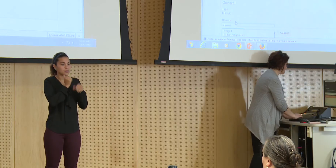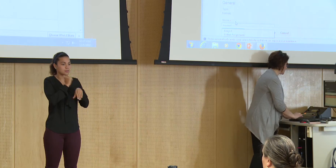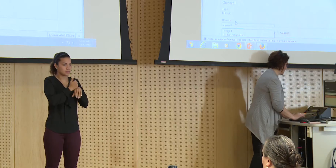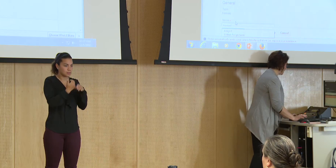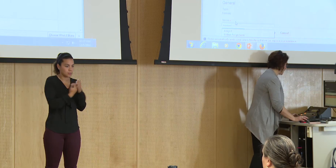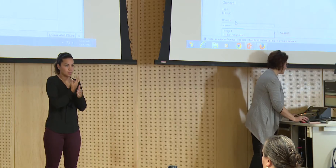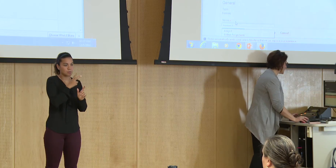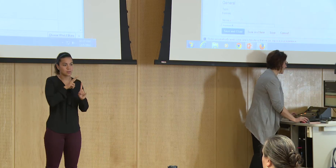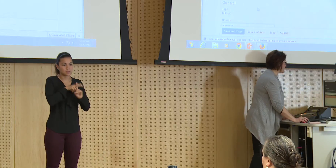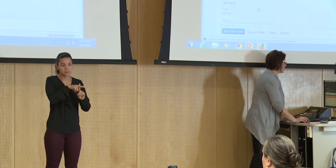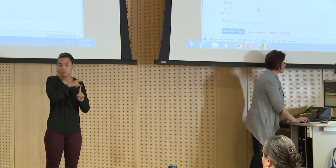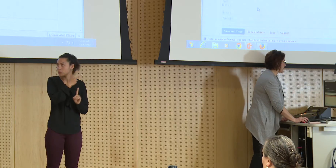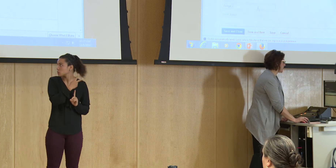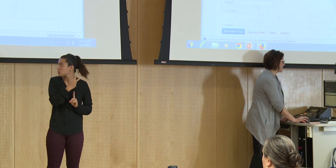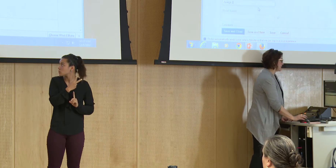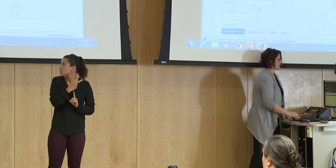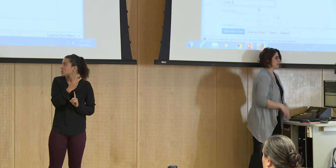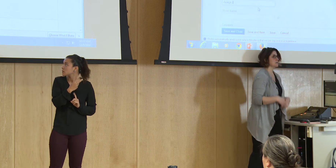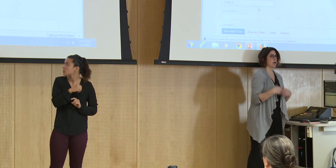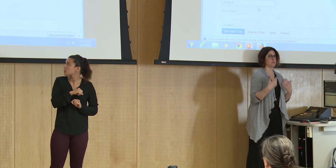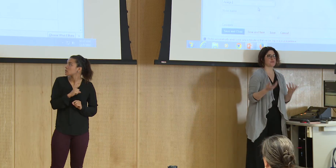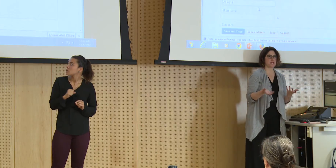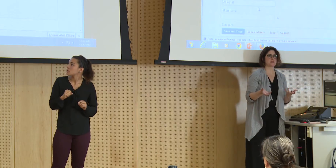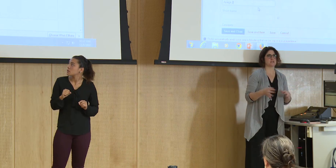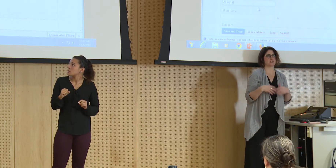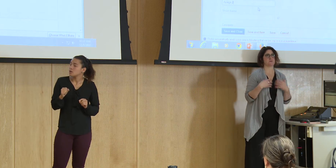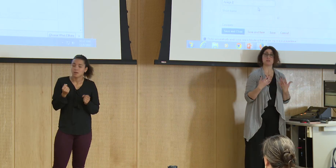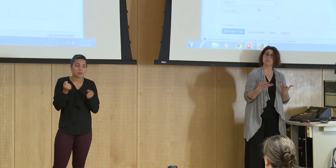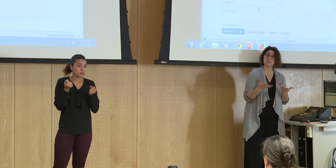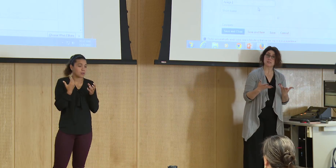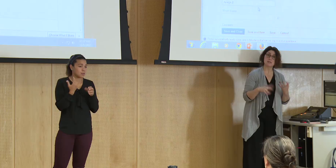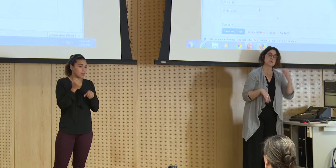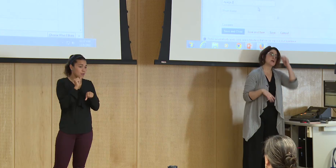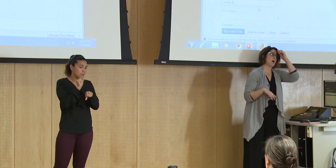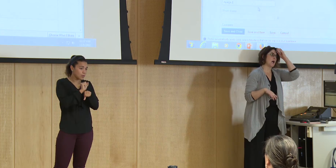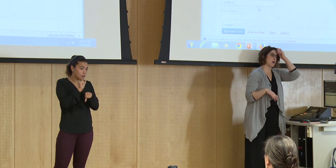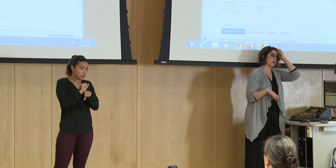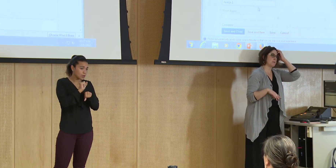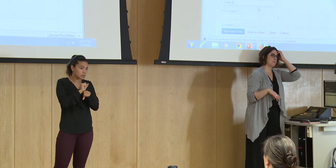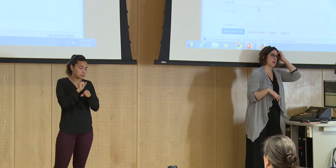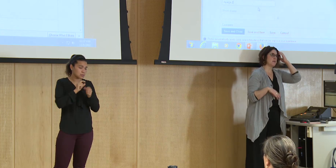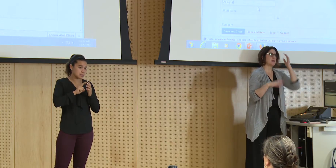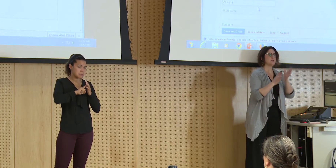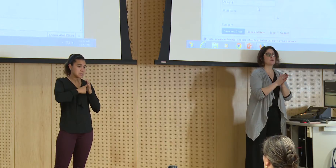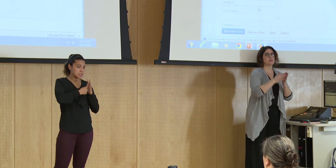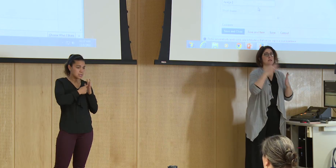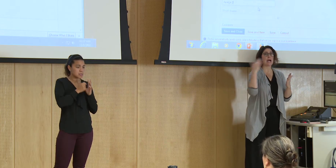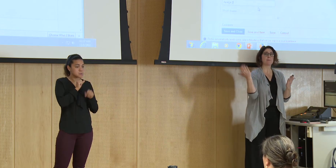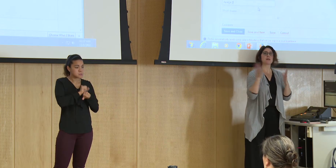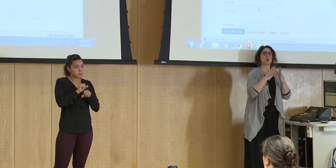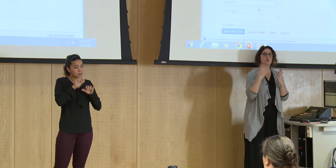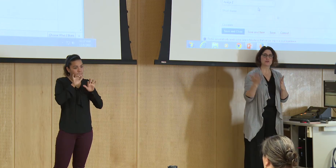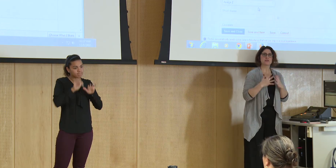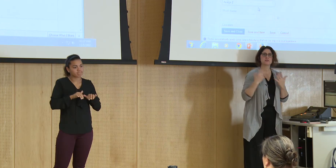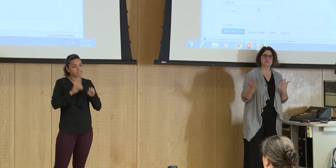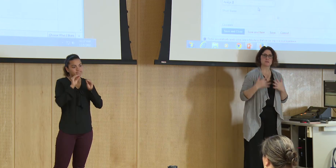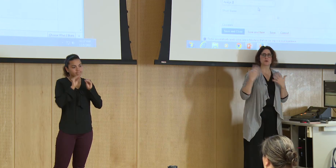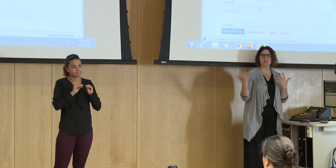And a lot of the work is upfront to just build it. And then you can copy over existing Gradebooks